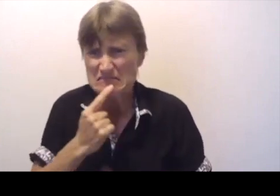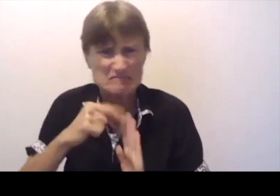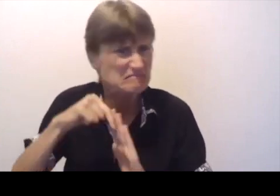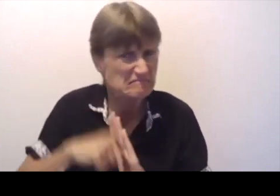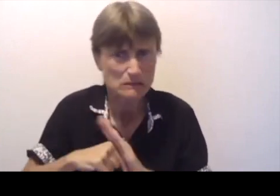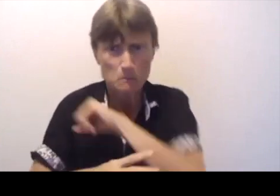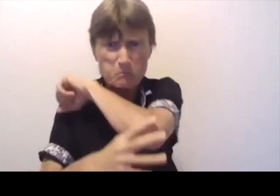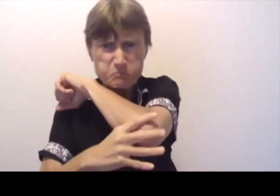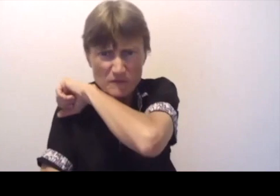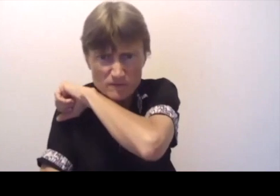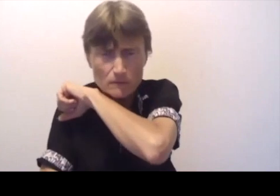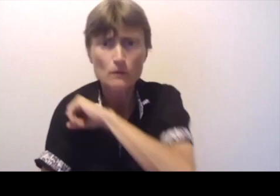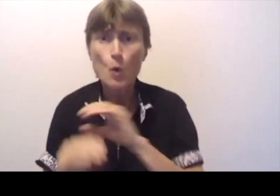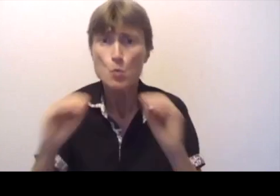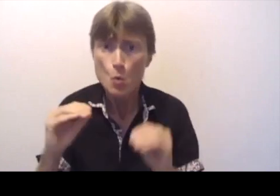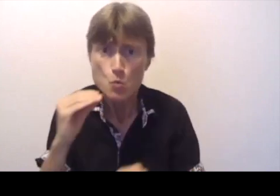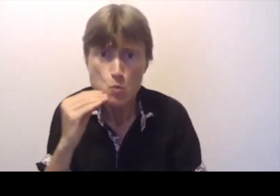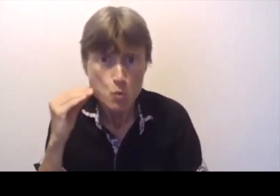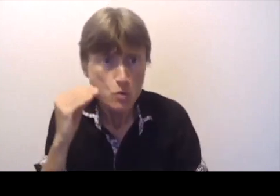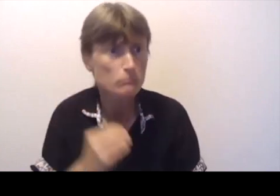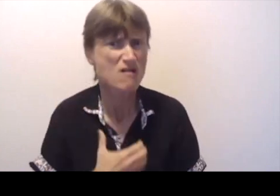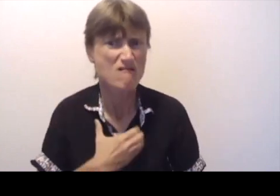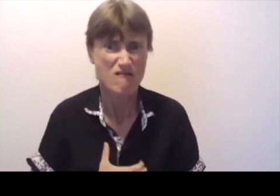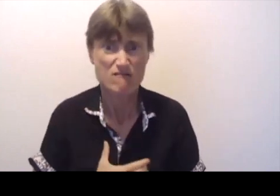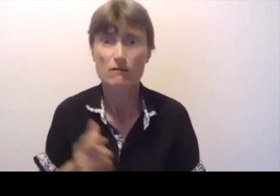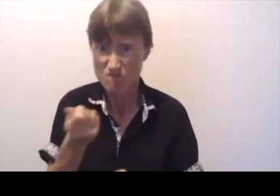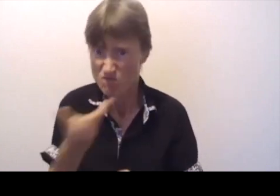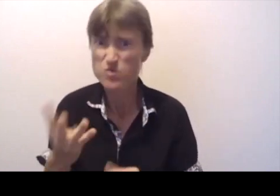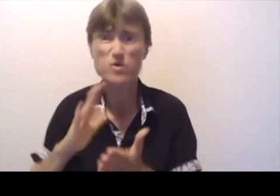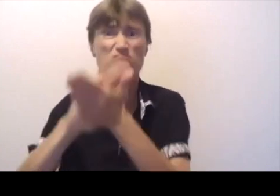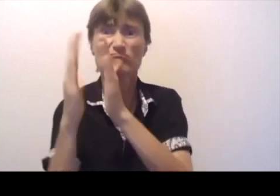of hunger their panhandling mental health issues